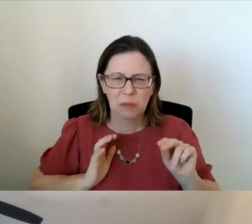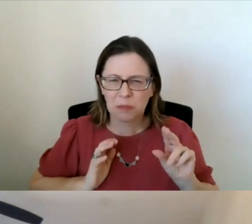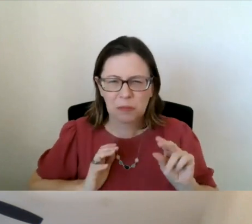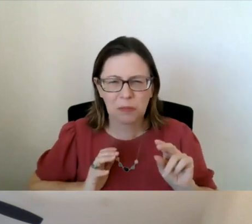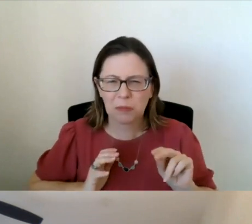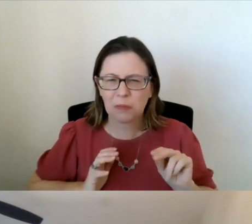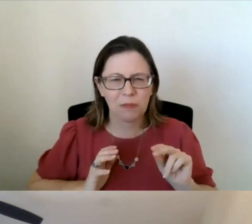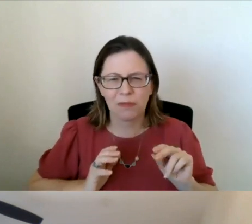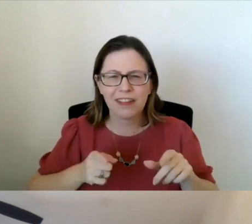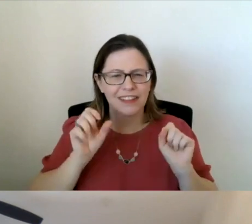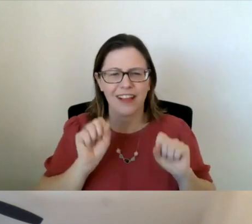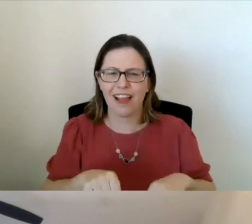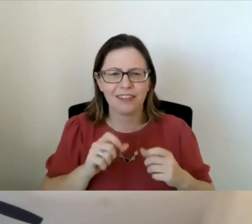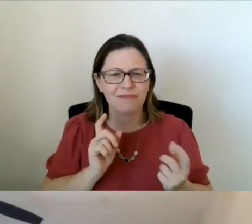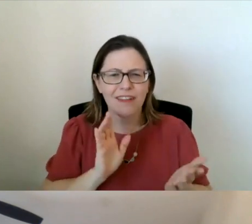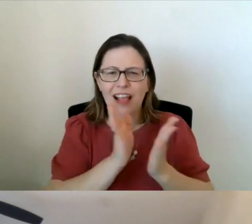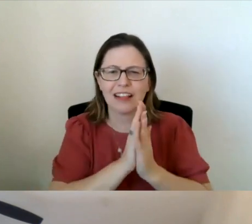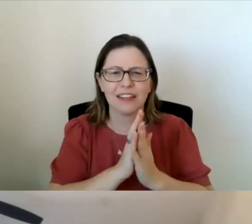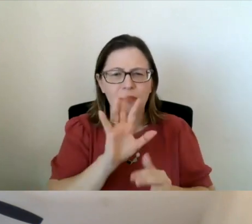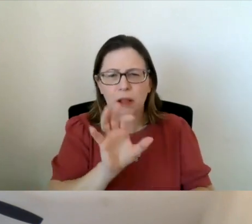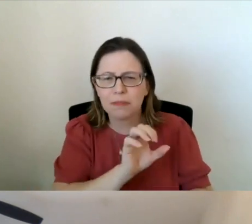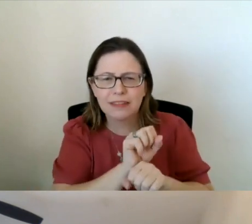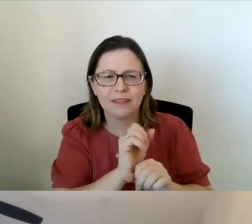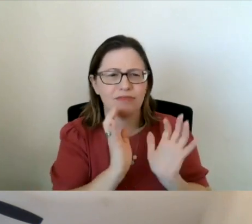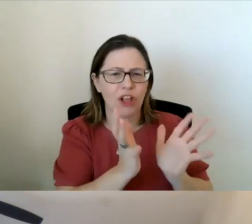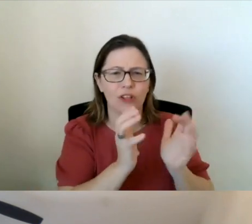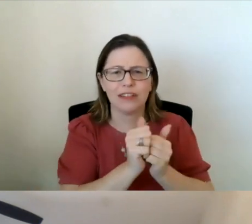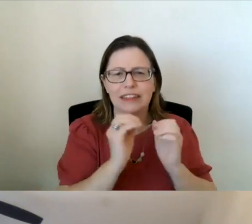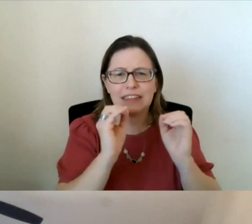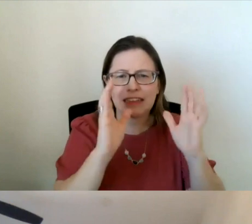don't think that the IEP meeting is the only time that you can contribute. You can ask for